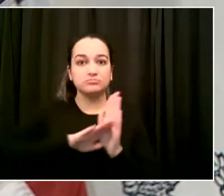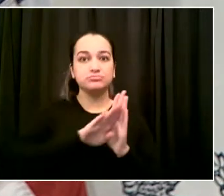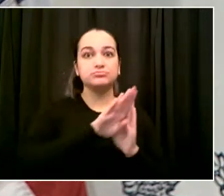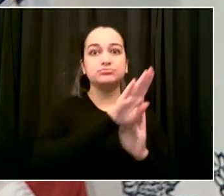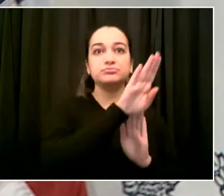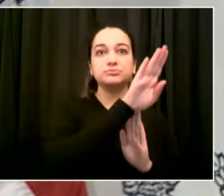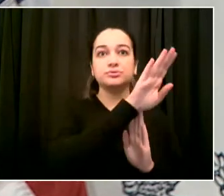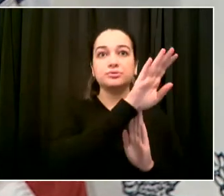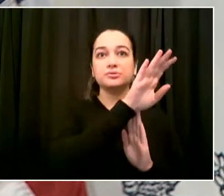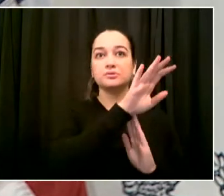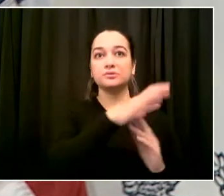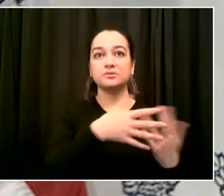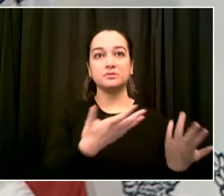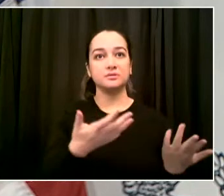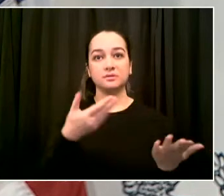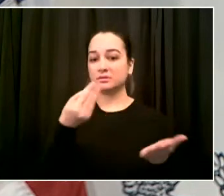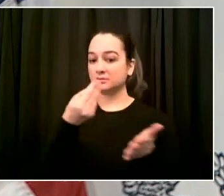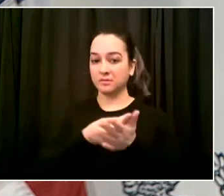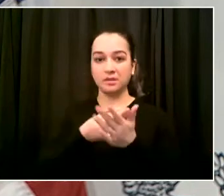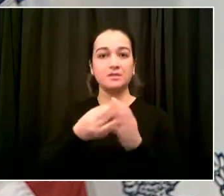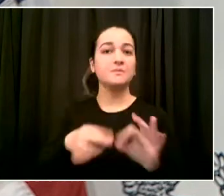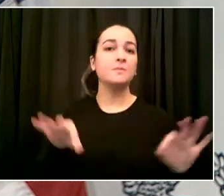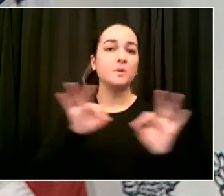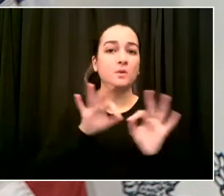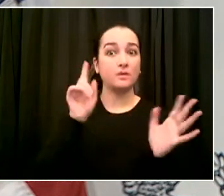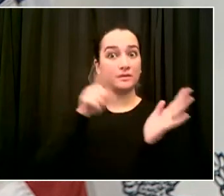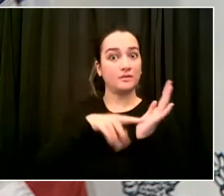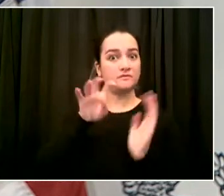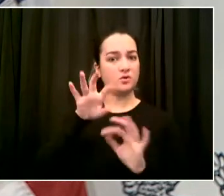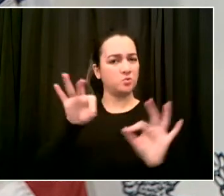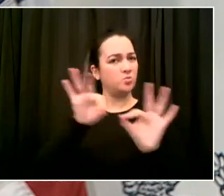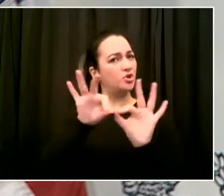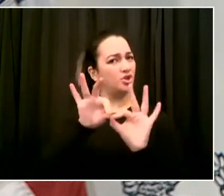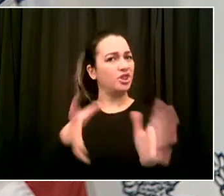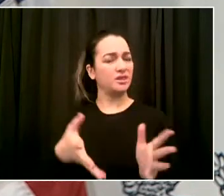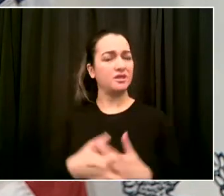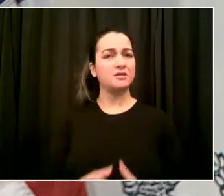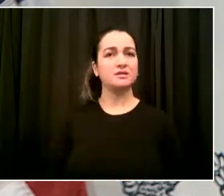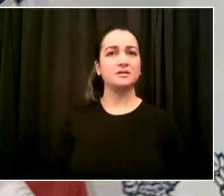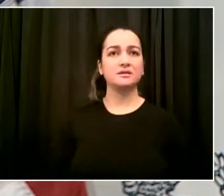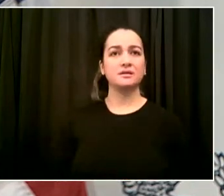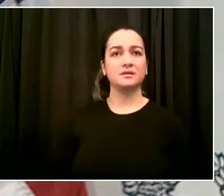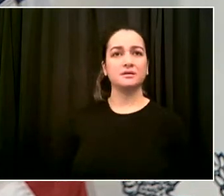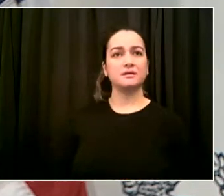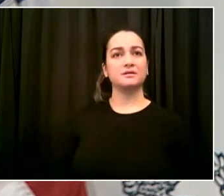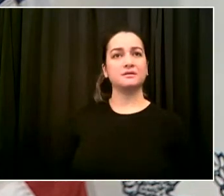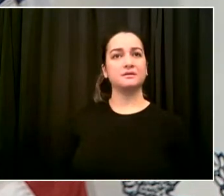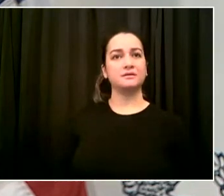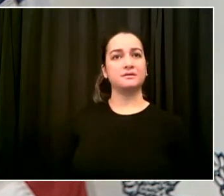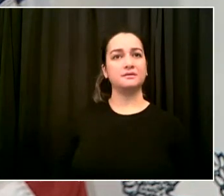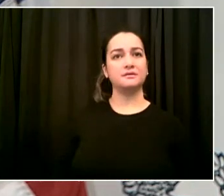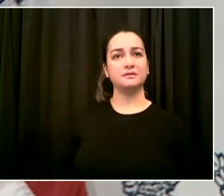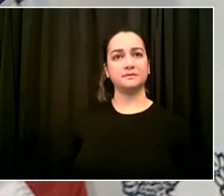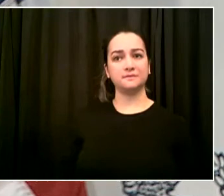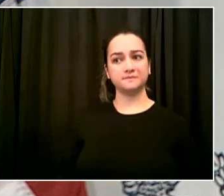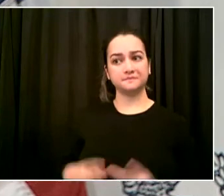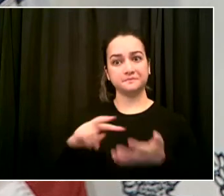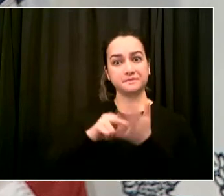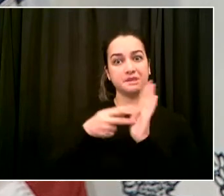CAN LOCSSE OUR BUDGET GAPS, PROROVID DE SERRVICES, , PROTECT OUR WORKFORCE.